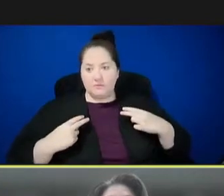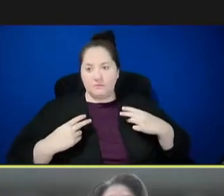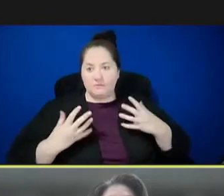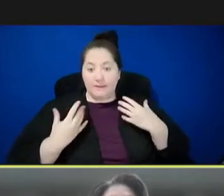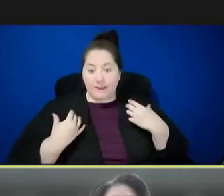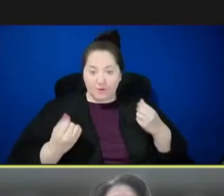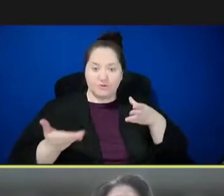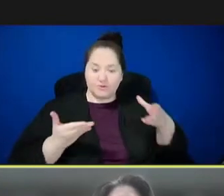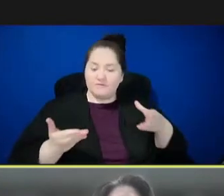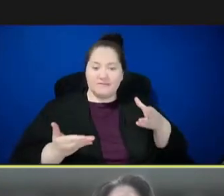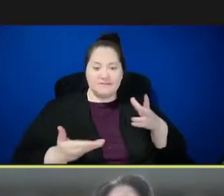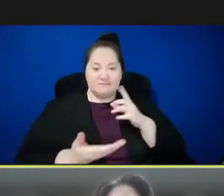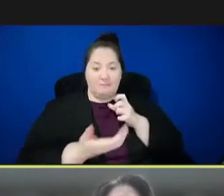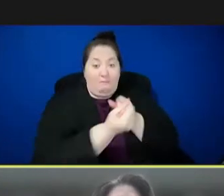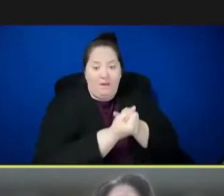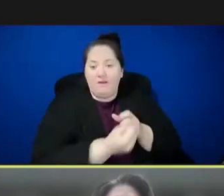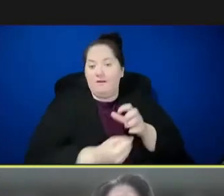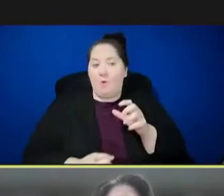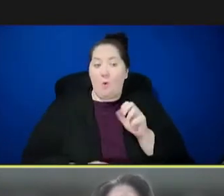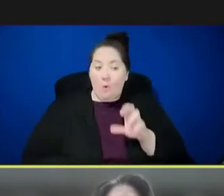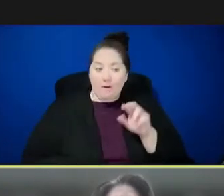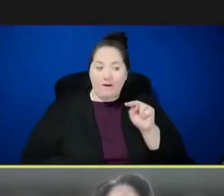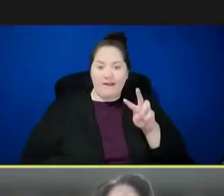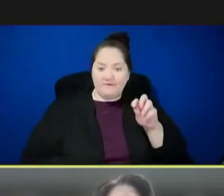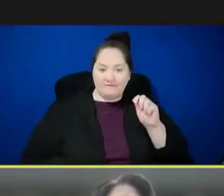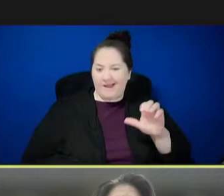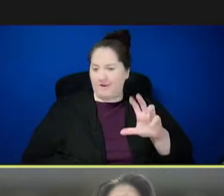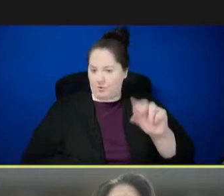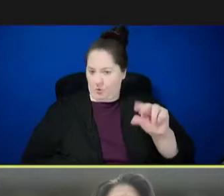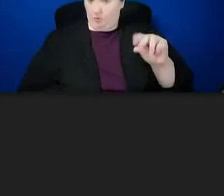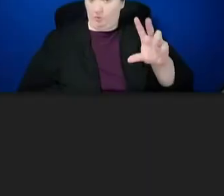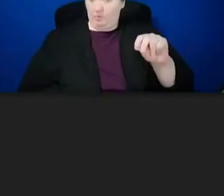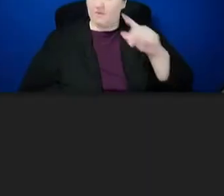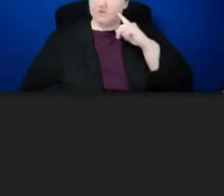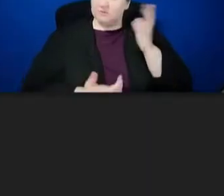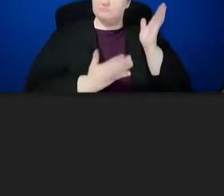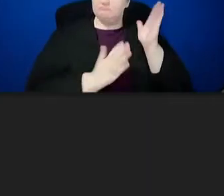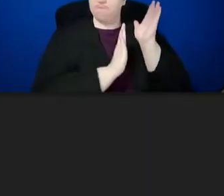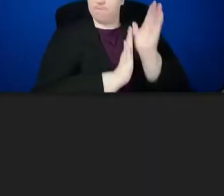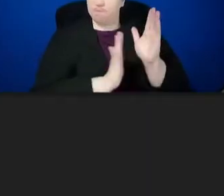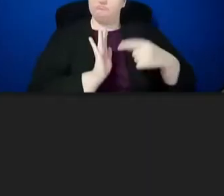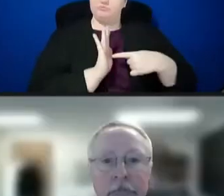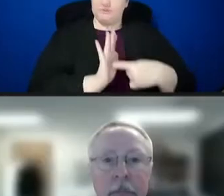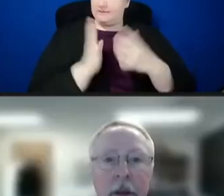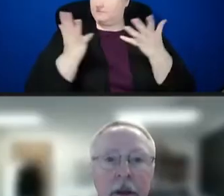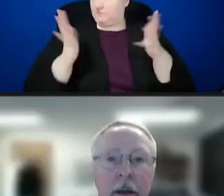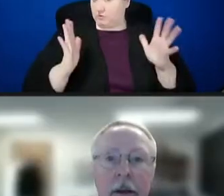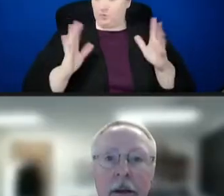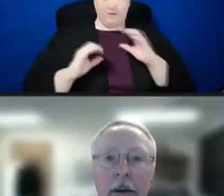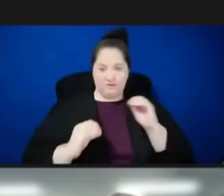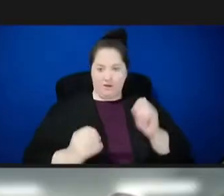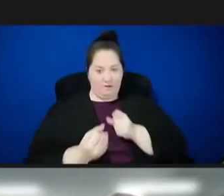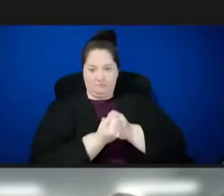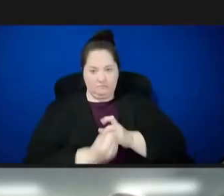I will go ahead and turn it over to our wonderful chair, Dr. Bob Hopkins, to get us started.